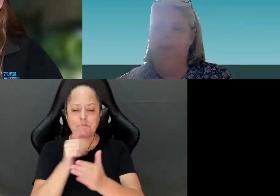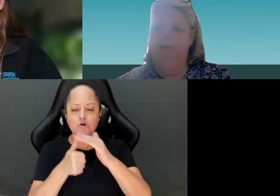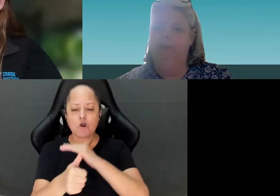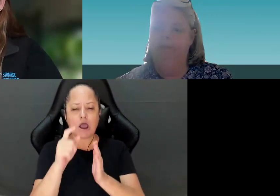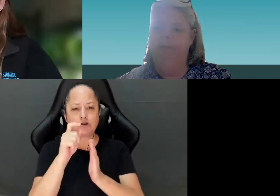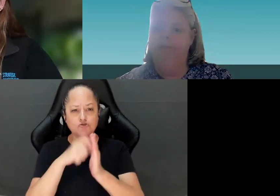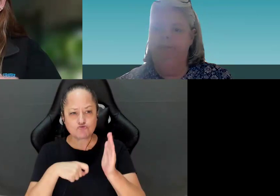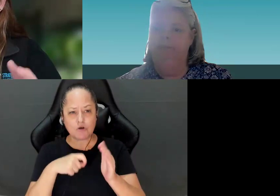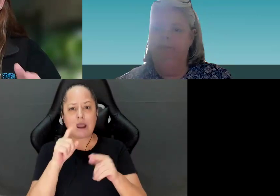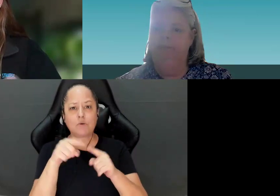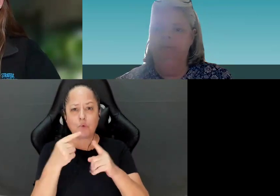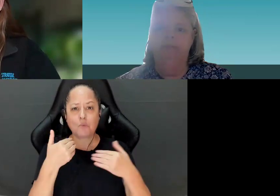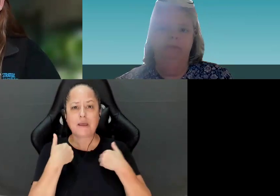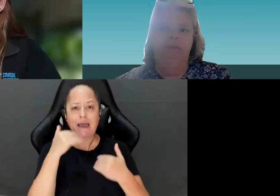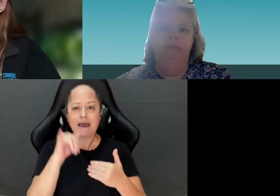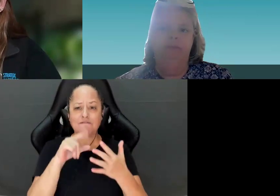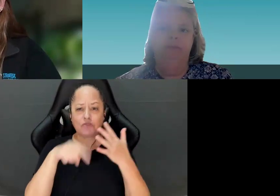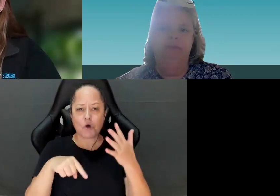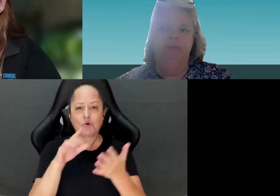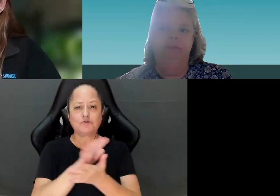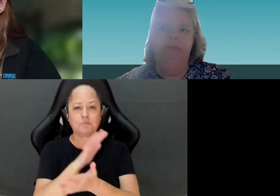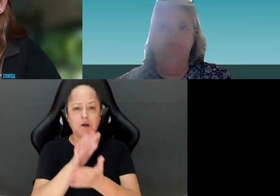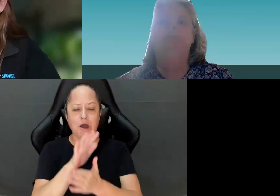Once we have that those documents, that's when our clock starts.